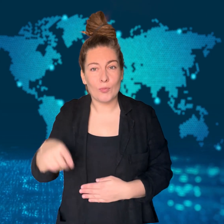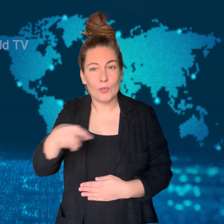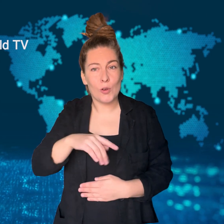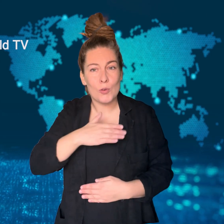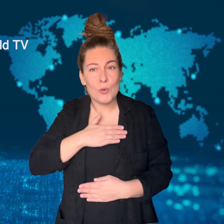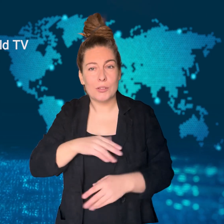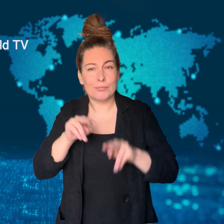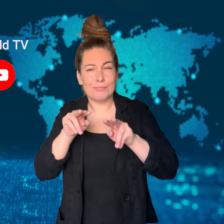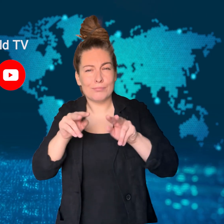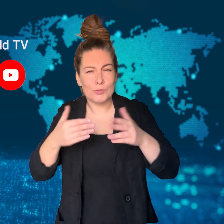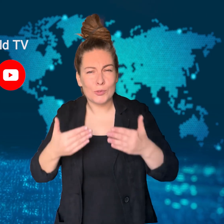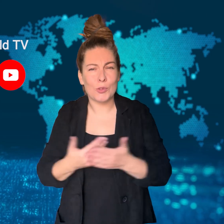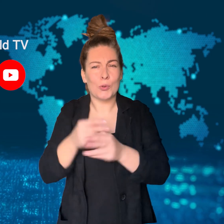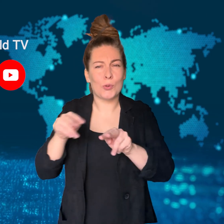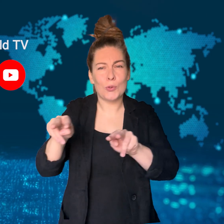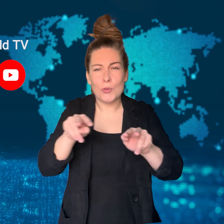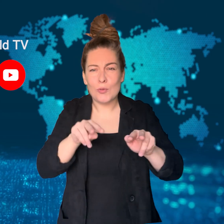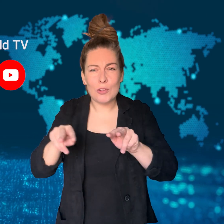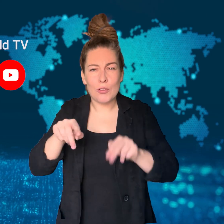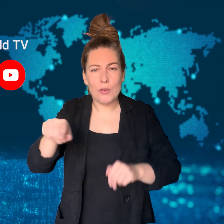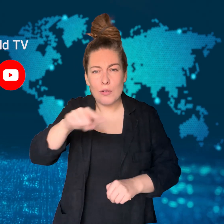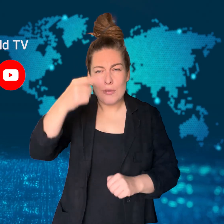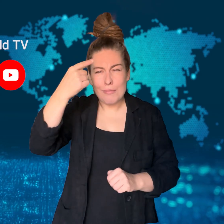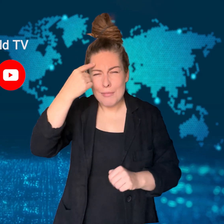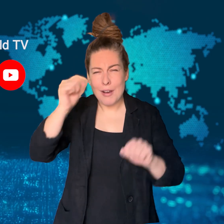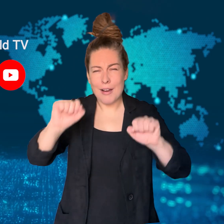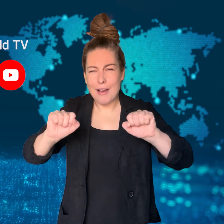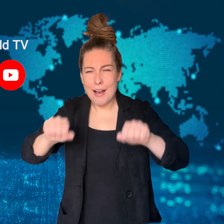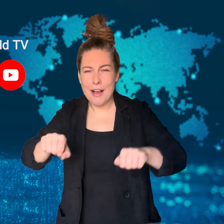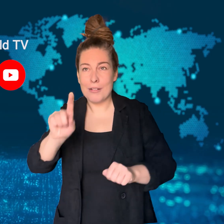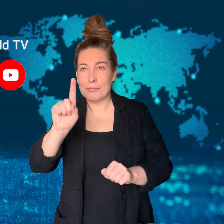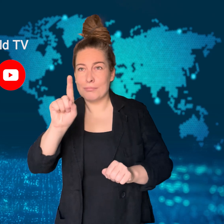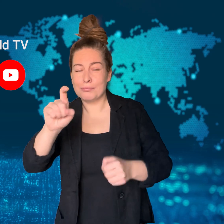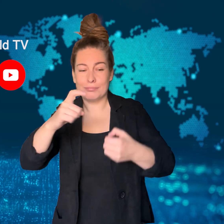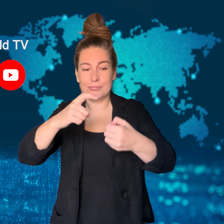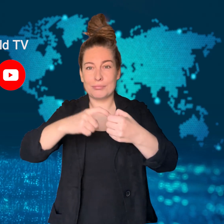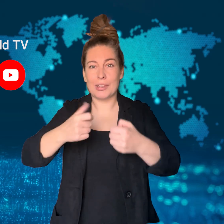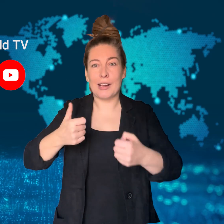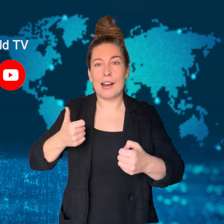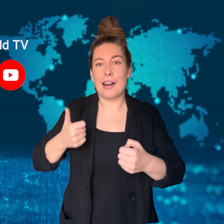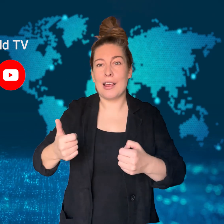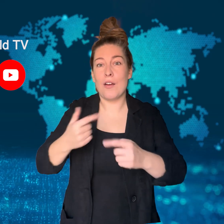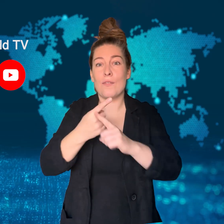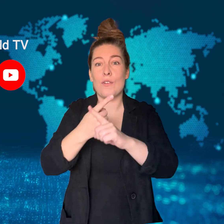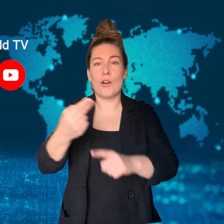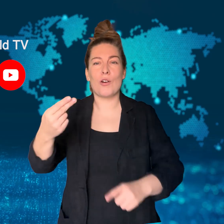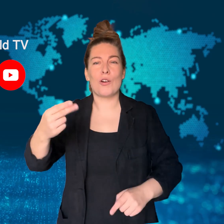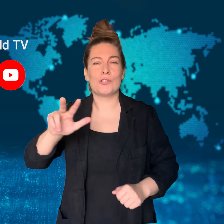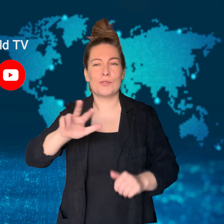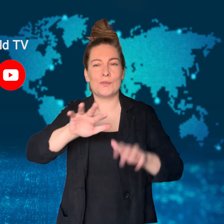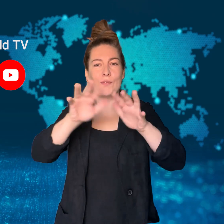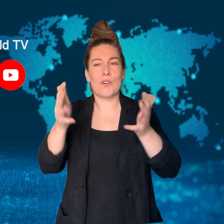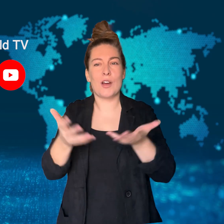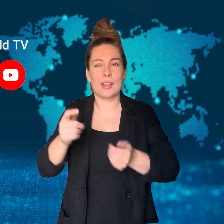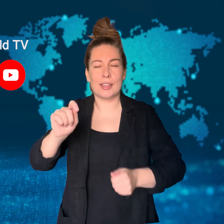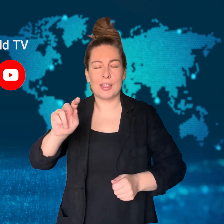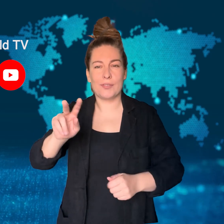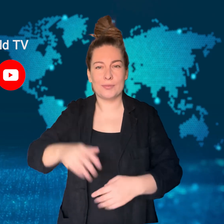Don't forget to subscribe, like, and follow H3 World TV to get new video updates!